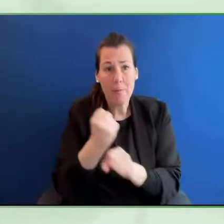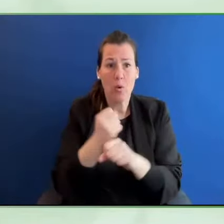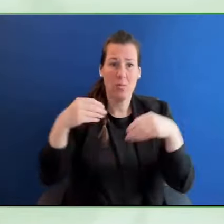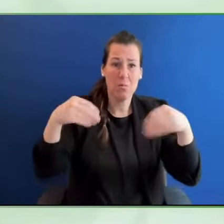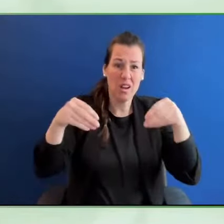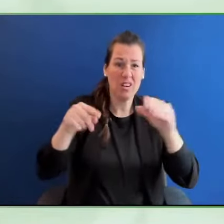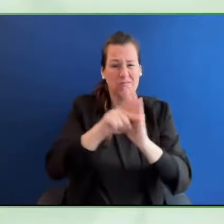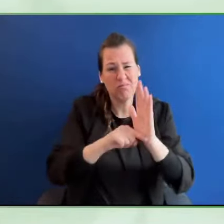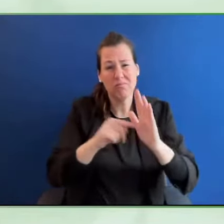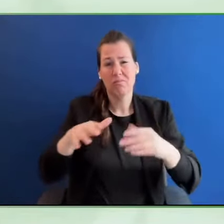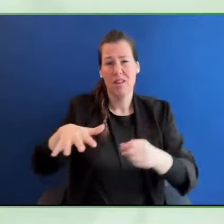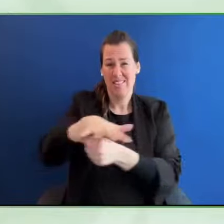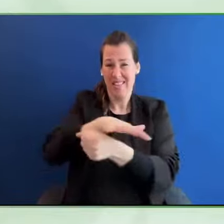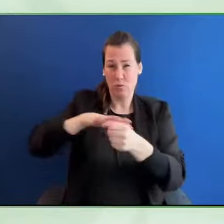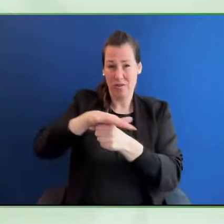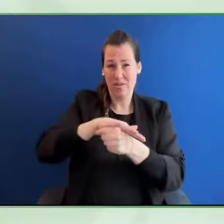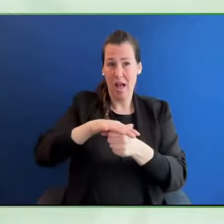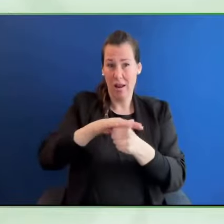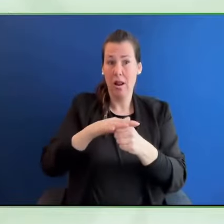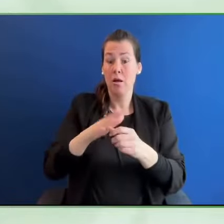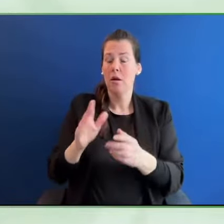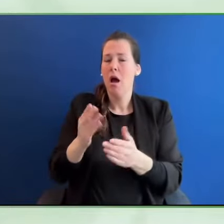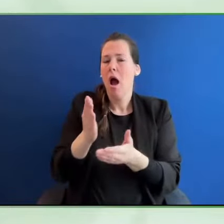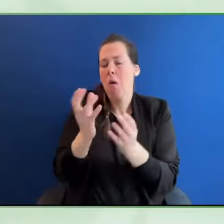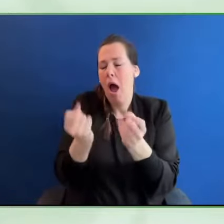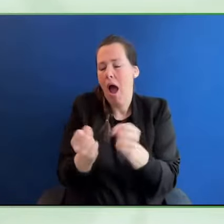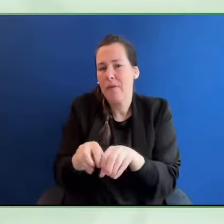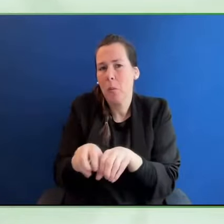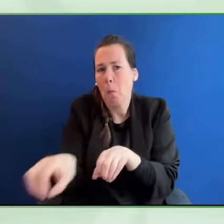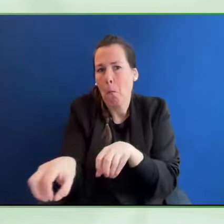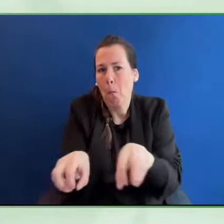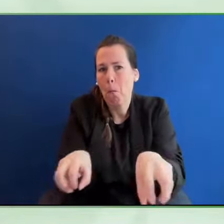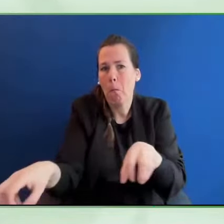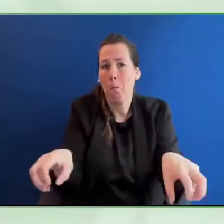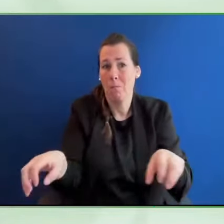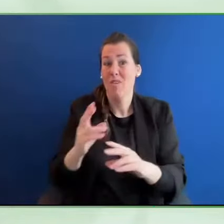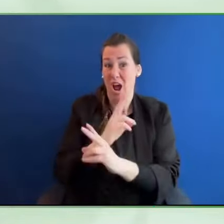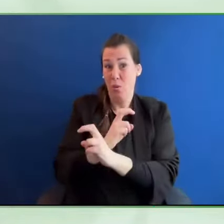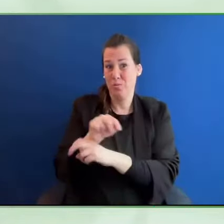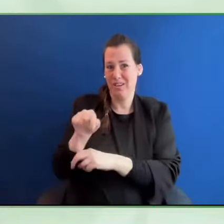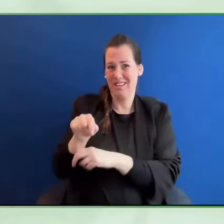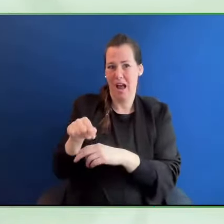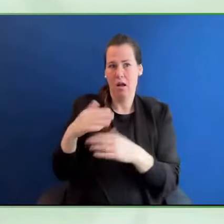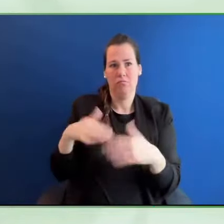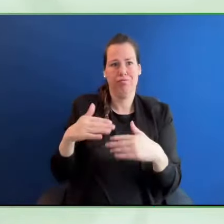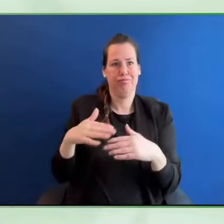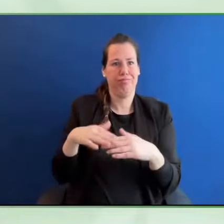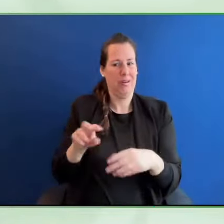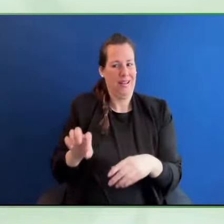Often we just think nationally of your time to get away from that.